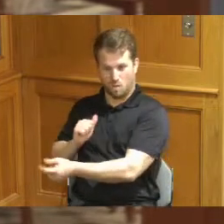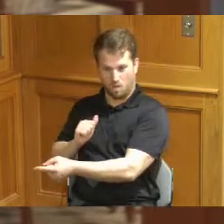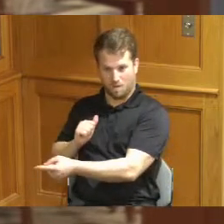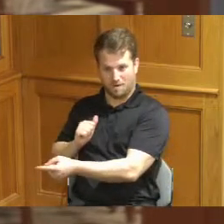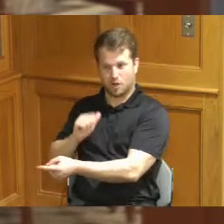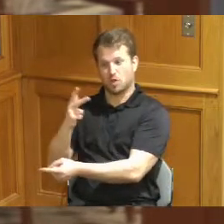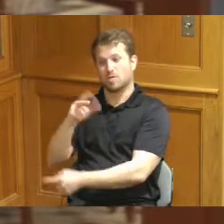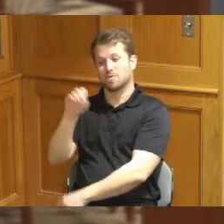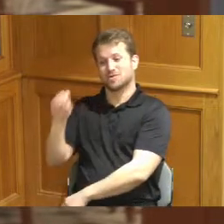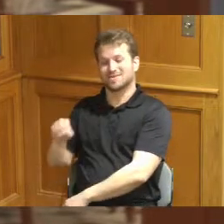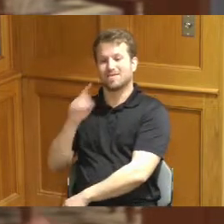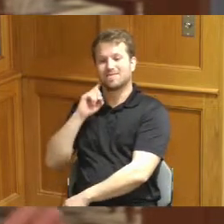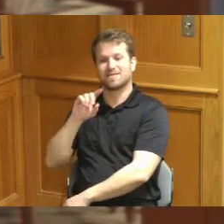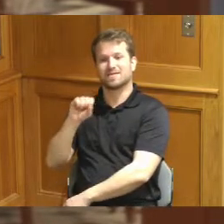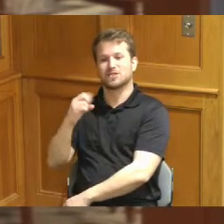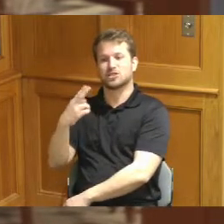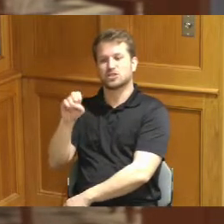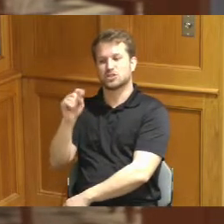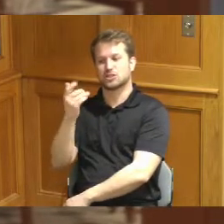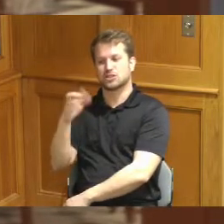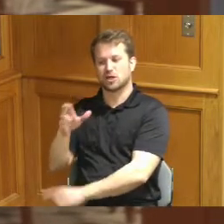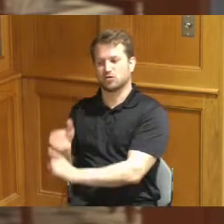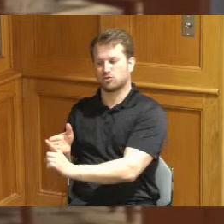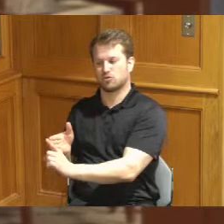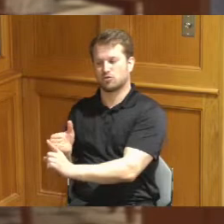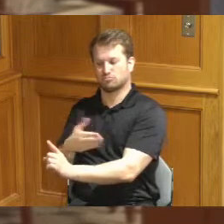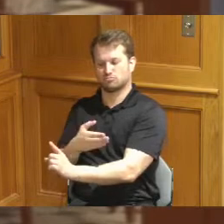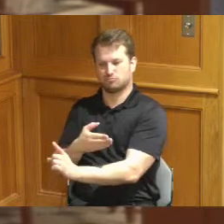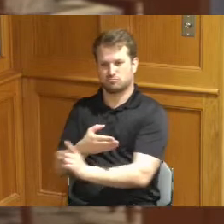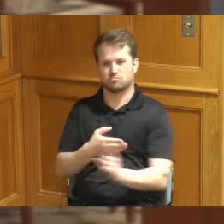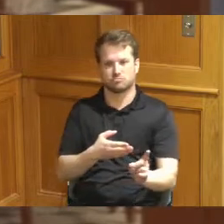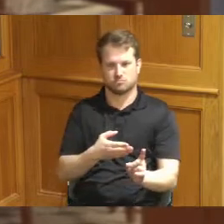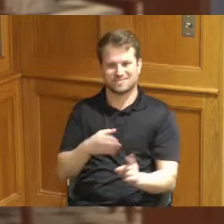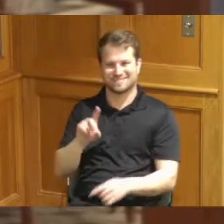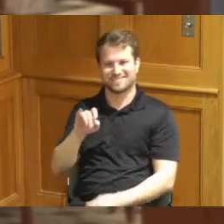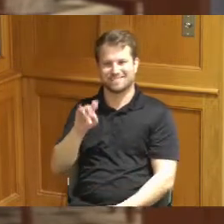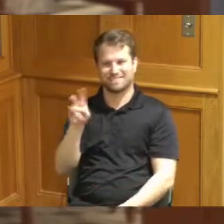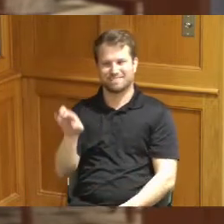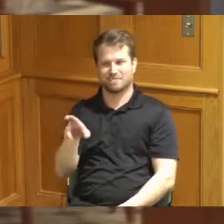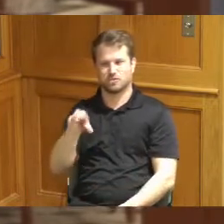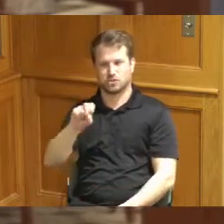program which primarily serves families the other two million dollars hasn't hit the street yet and